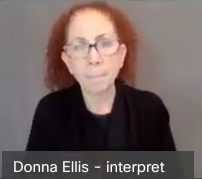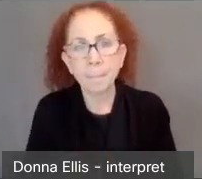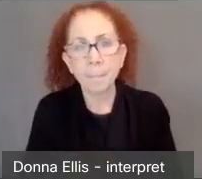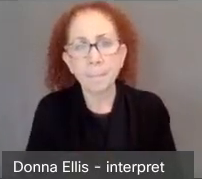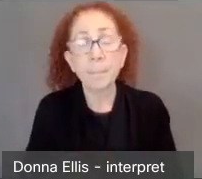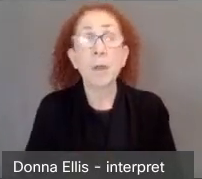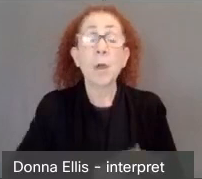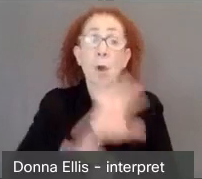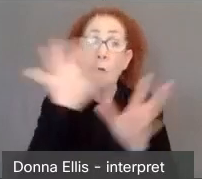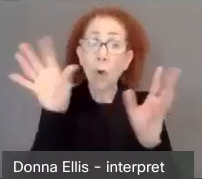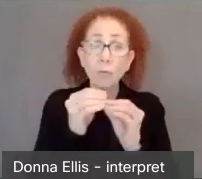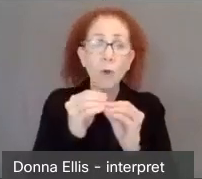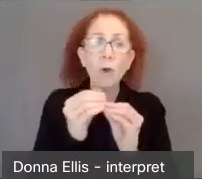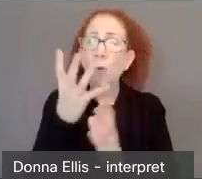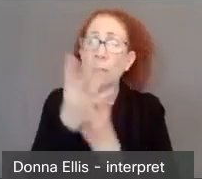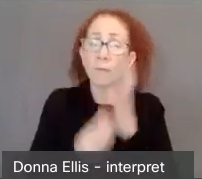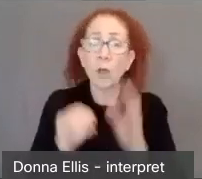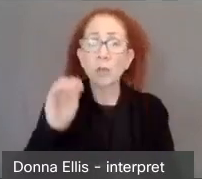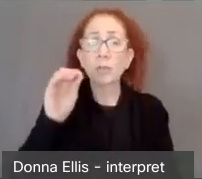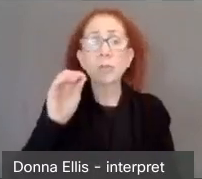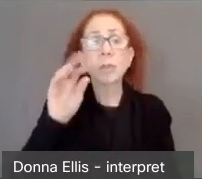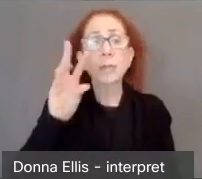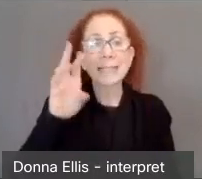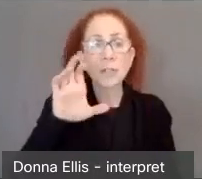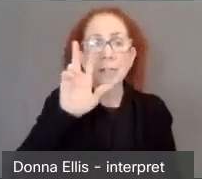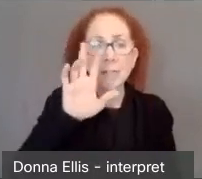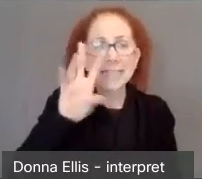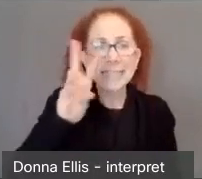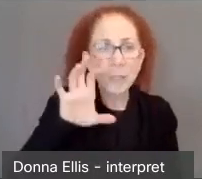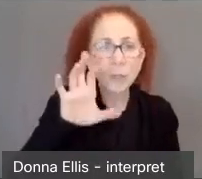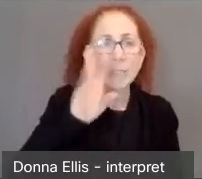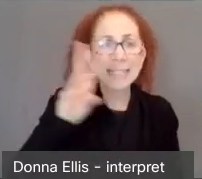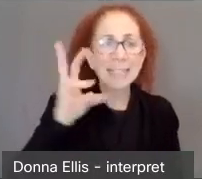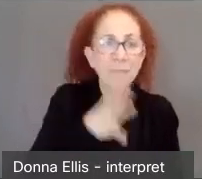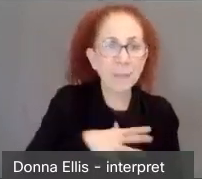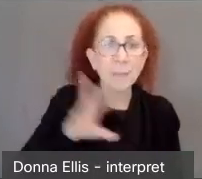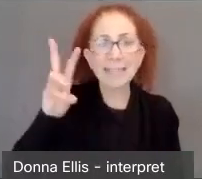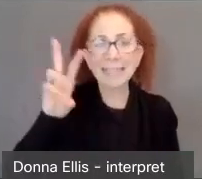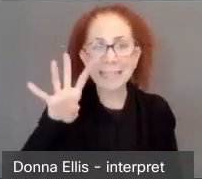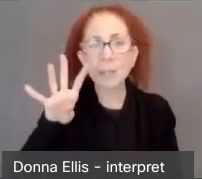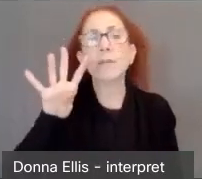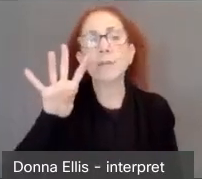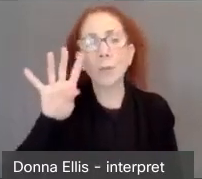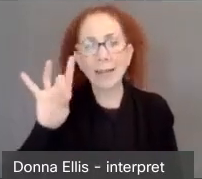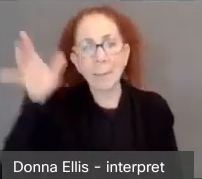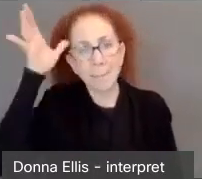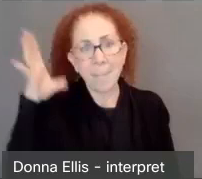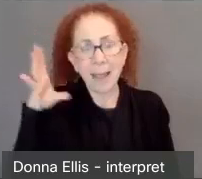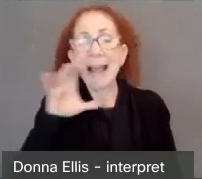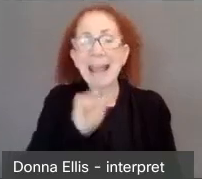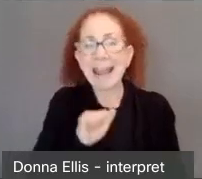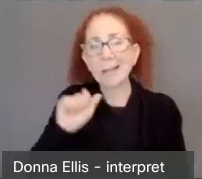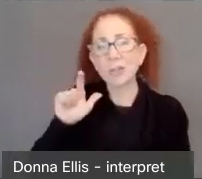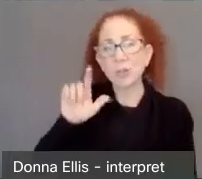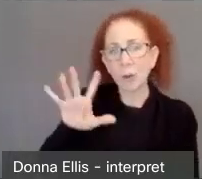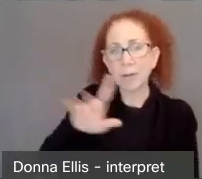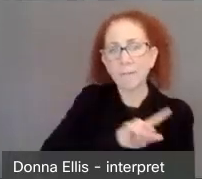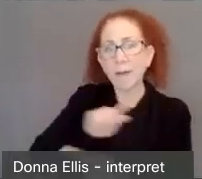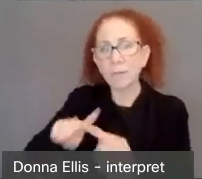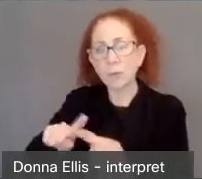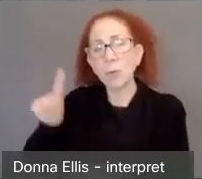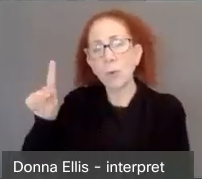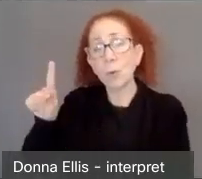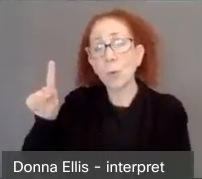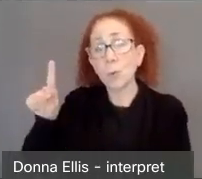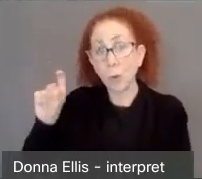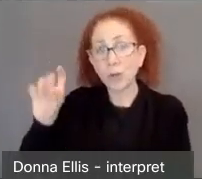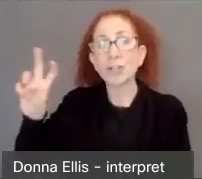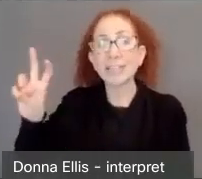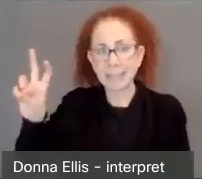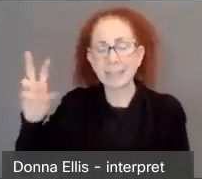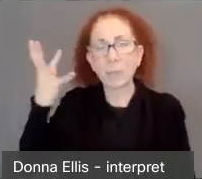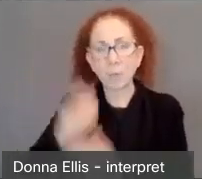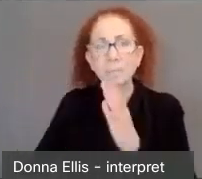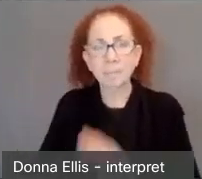we have lost 666 females and 648 males who ranged in age from 25 to 106. If we look at